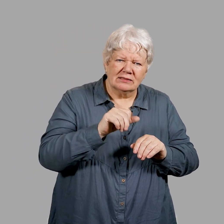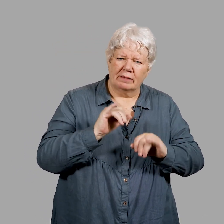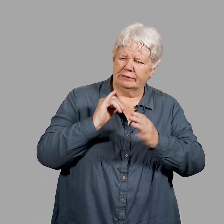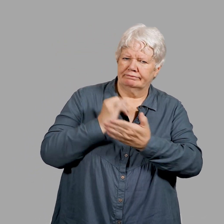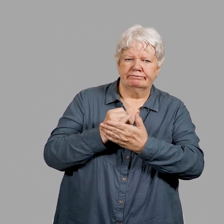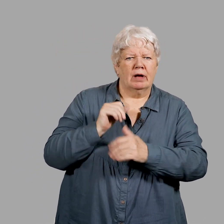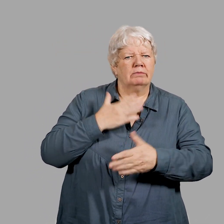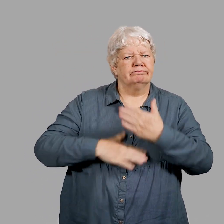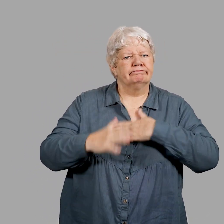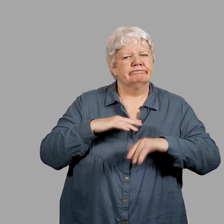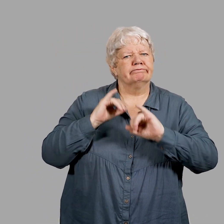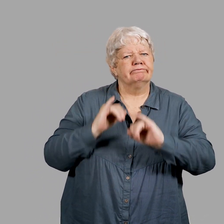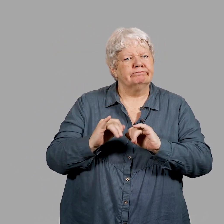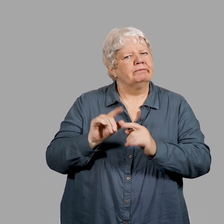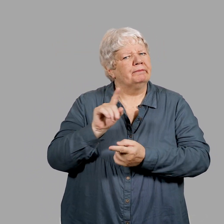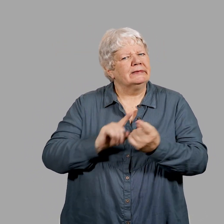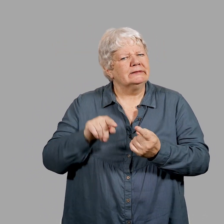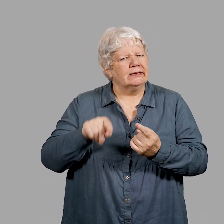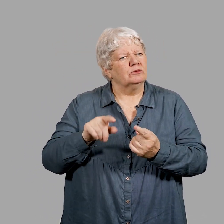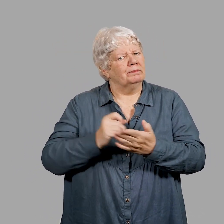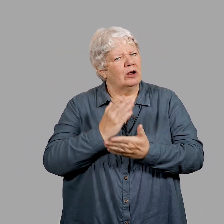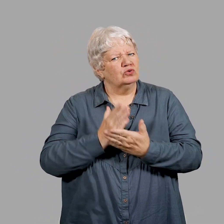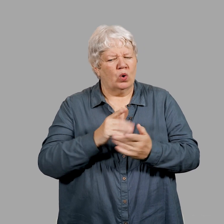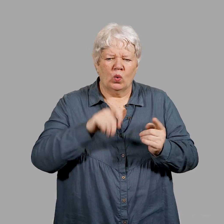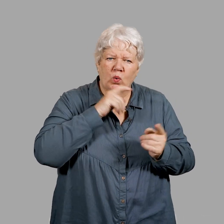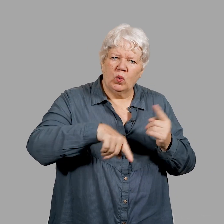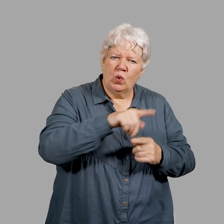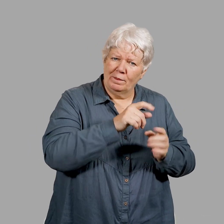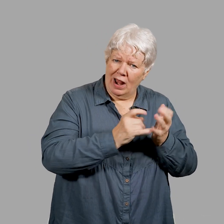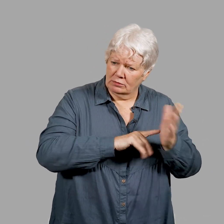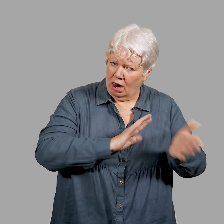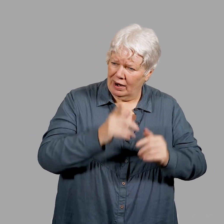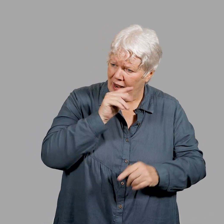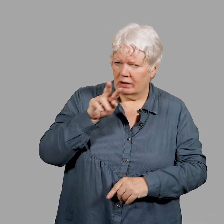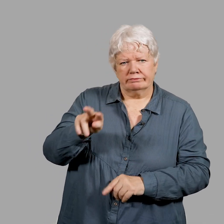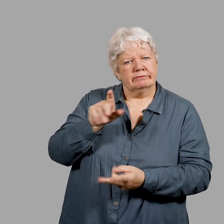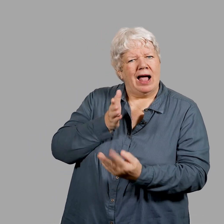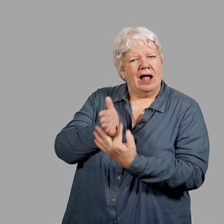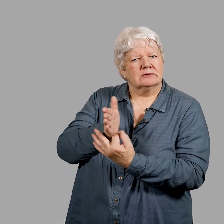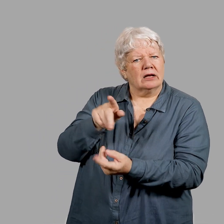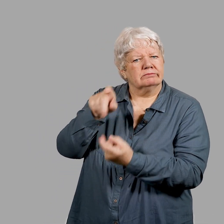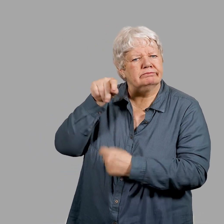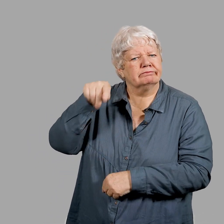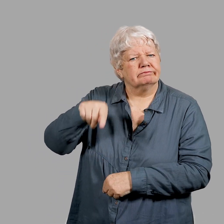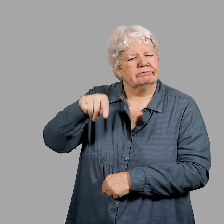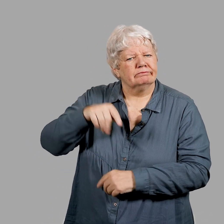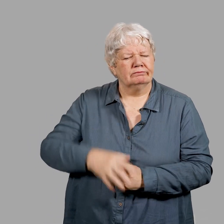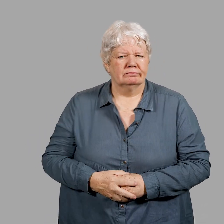misconduct meetings to ensure they are accessible for BSL users.